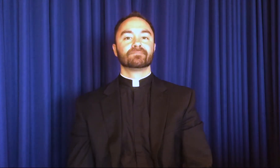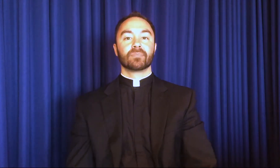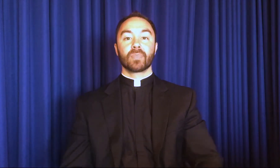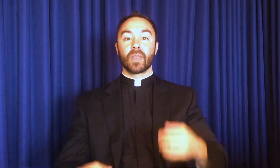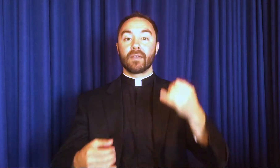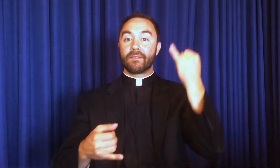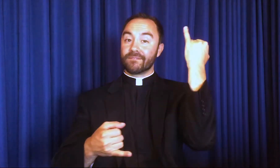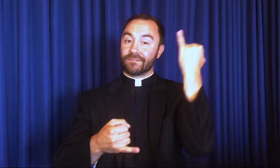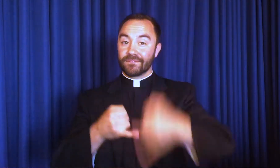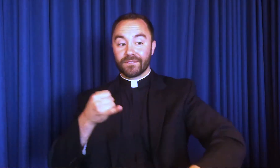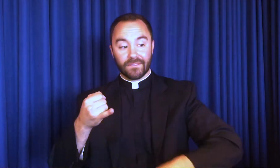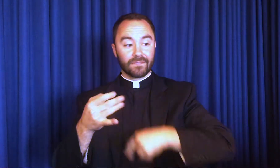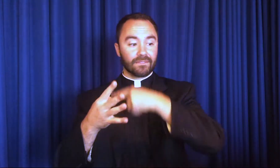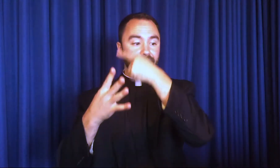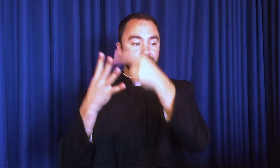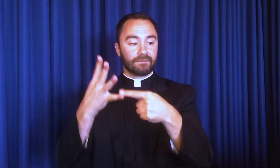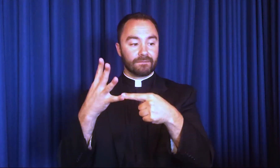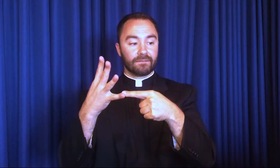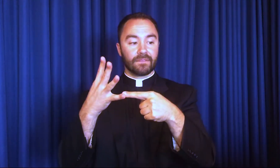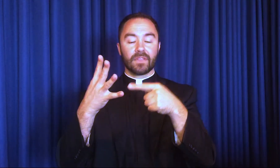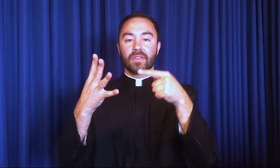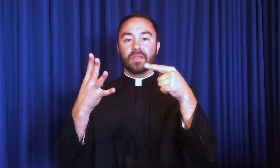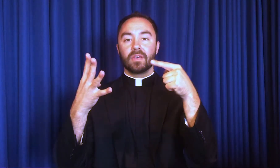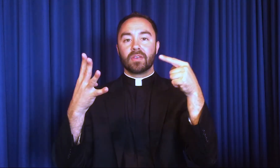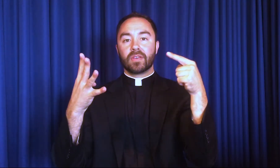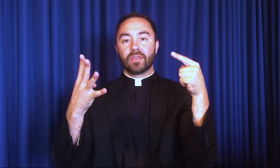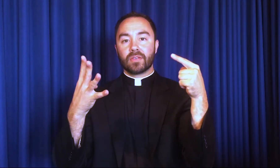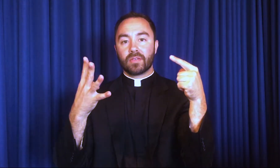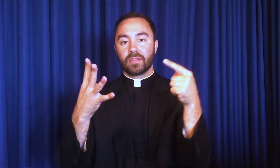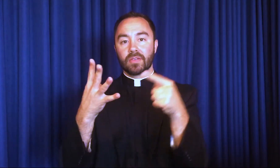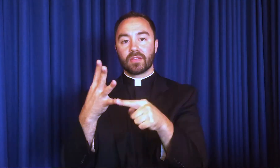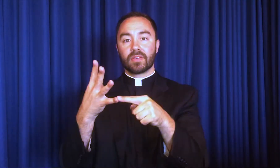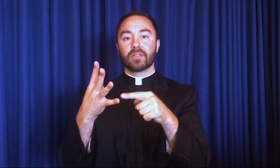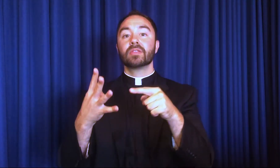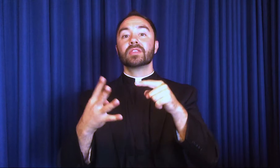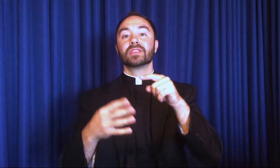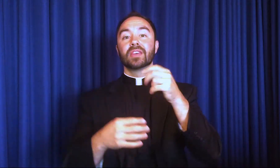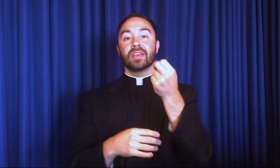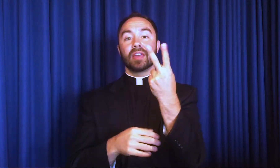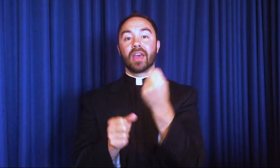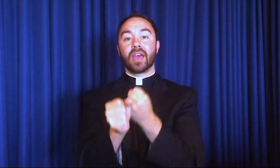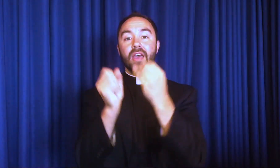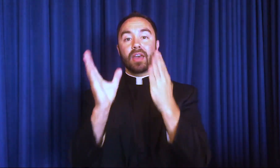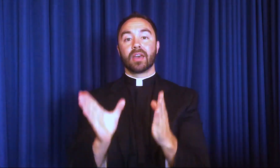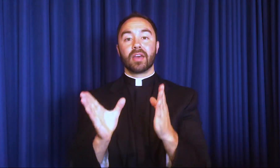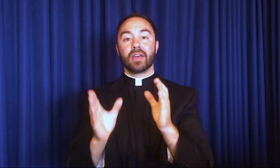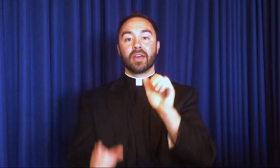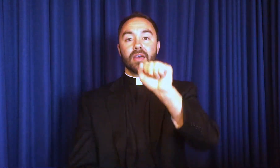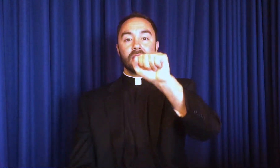speak and contains all. Alright the fourth characteristic is that the church